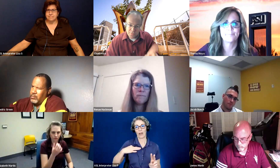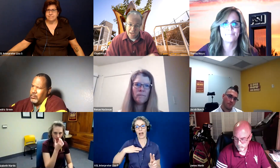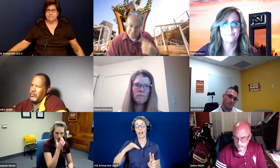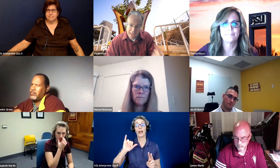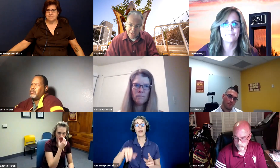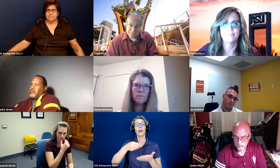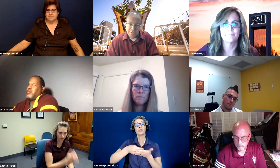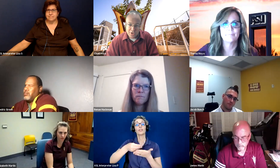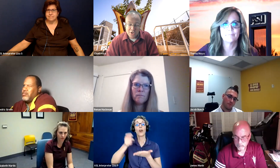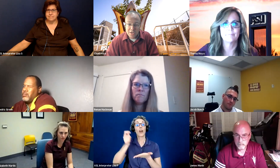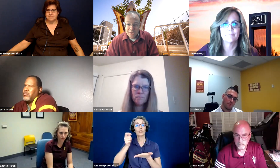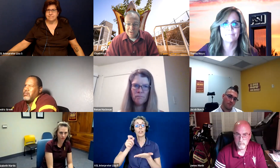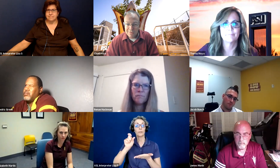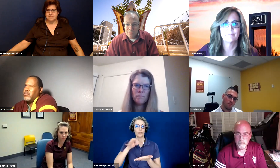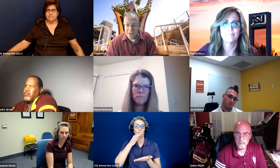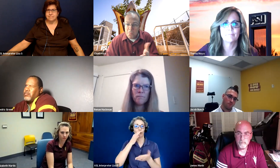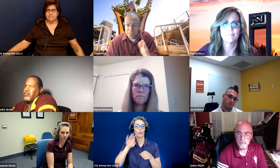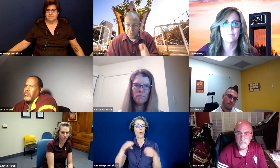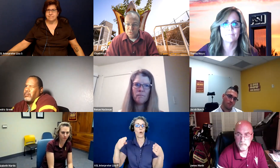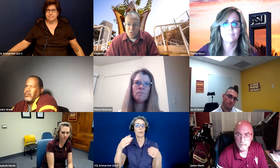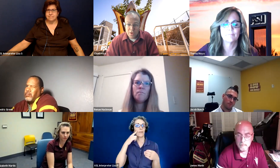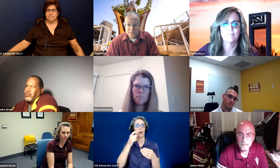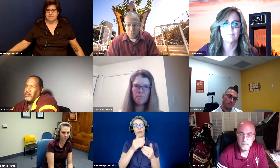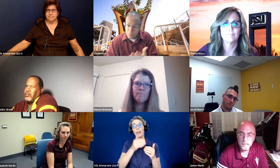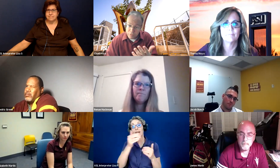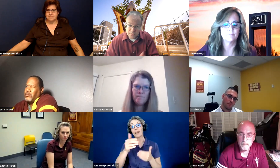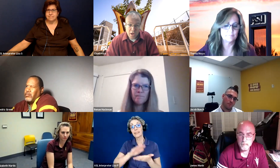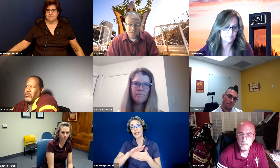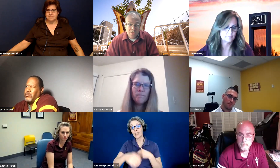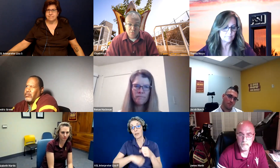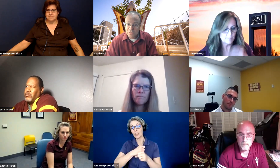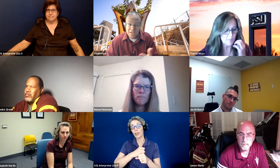for next academic year there in about a month or so. So please watch for those,